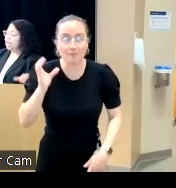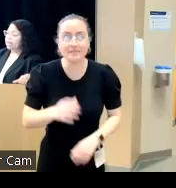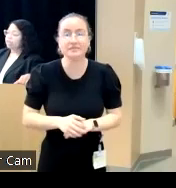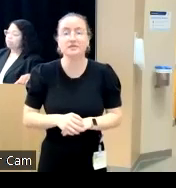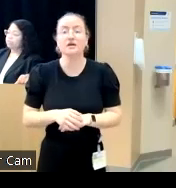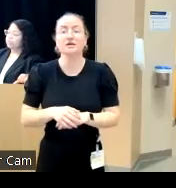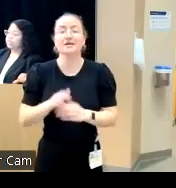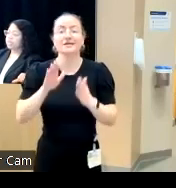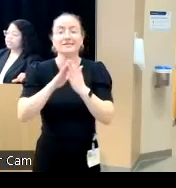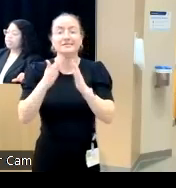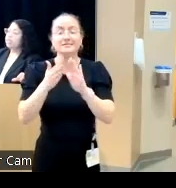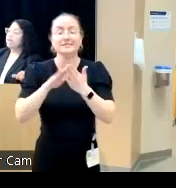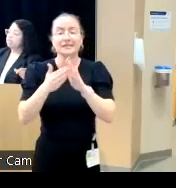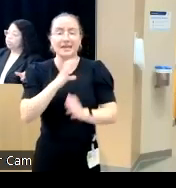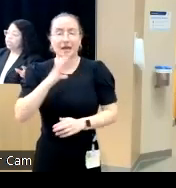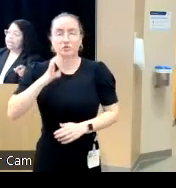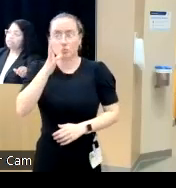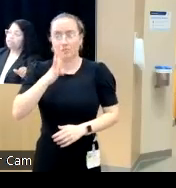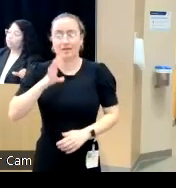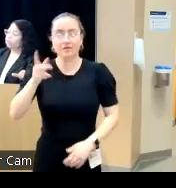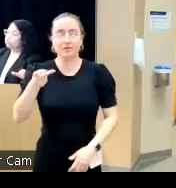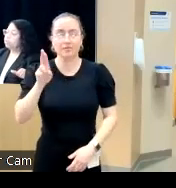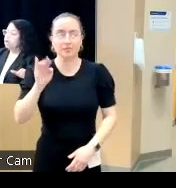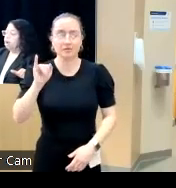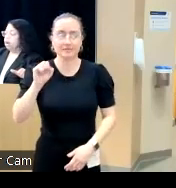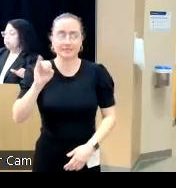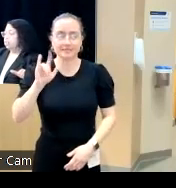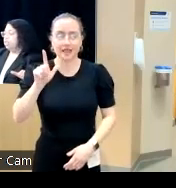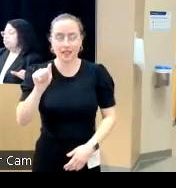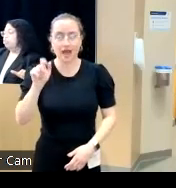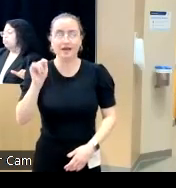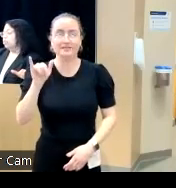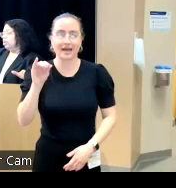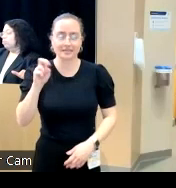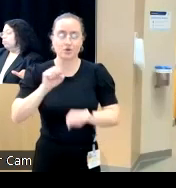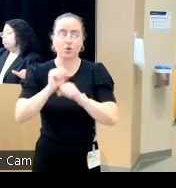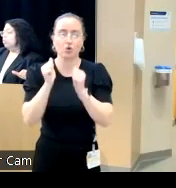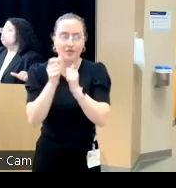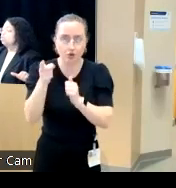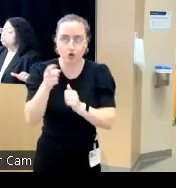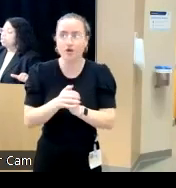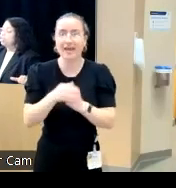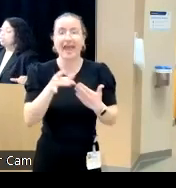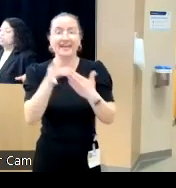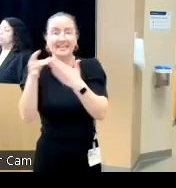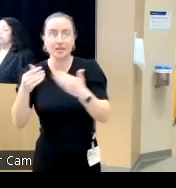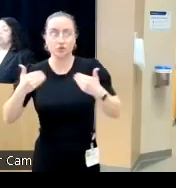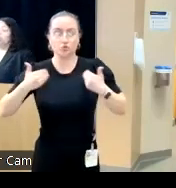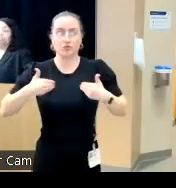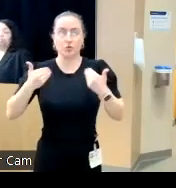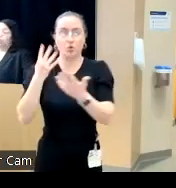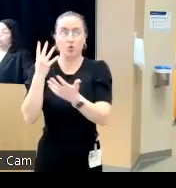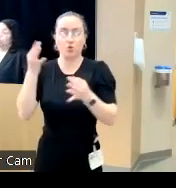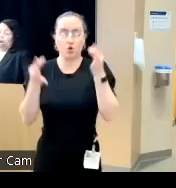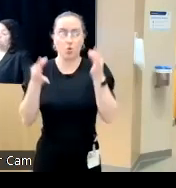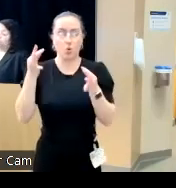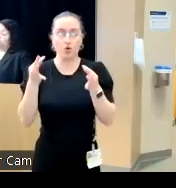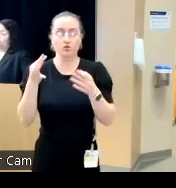now retired Priscilla Tyson as well as the former lead juvenile court judge Elizabeth gill who all